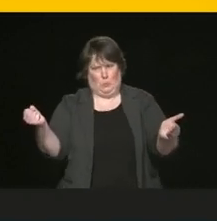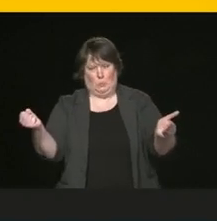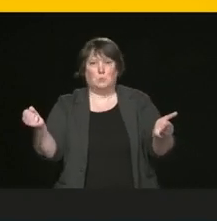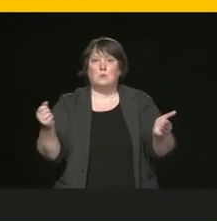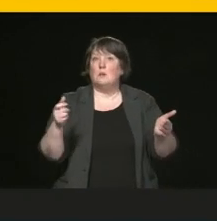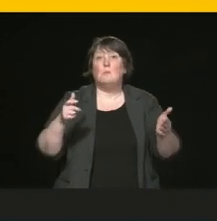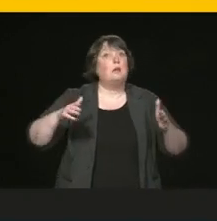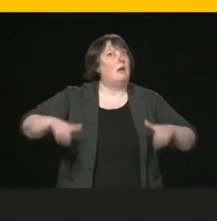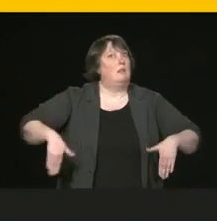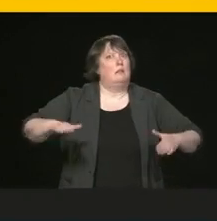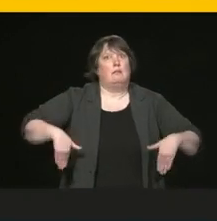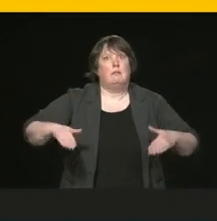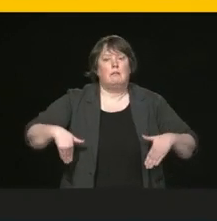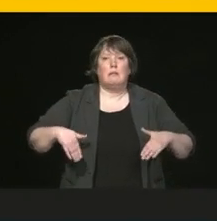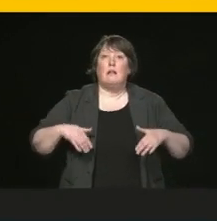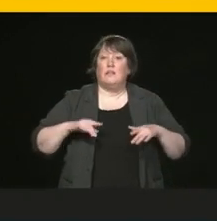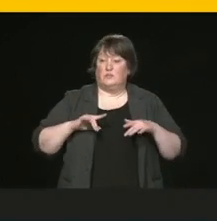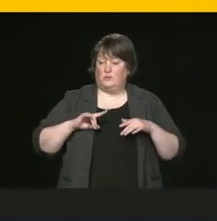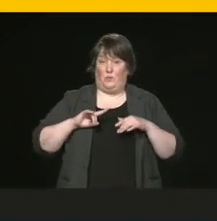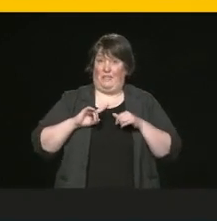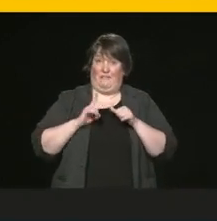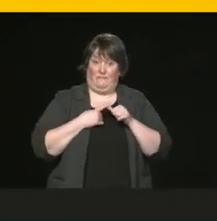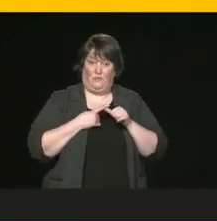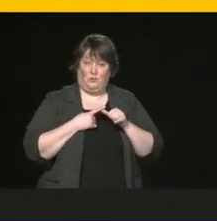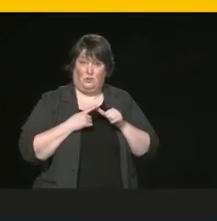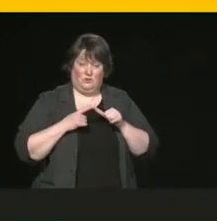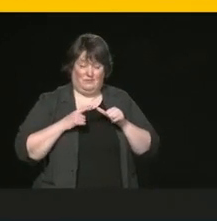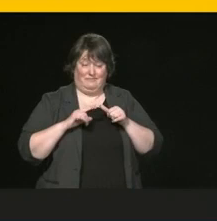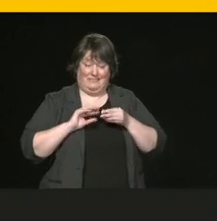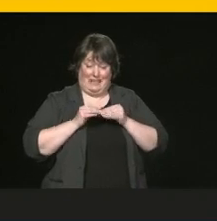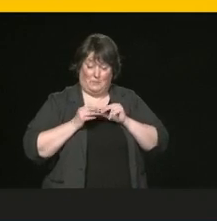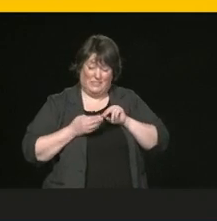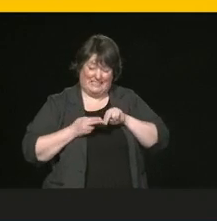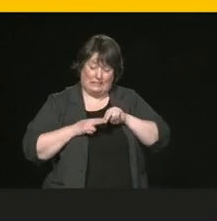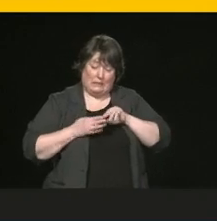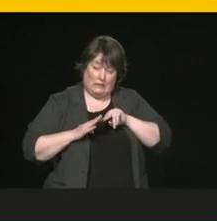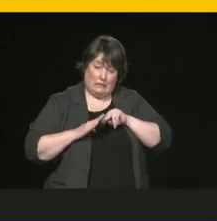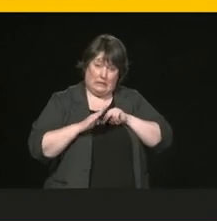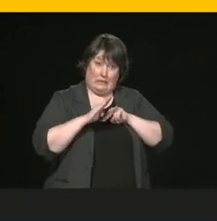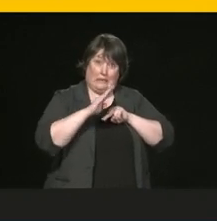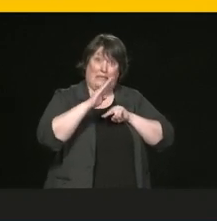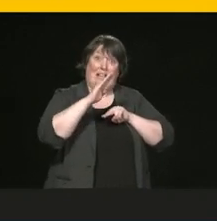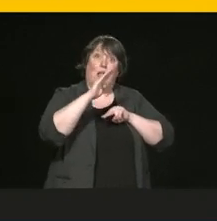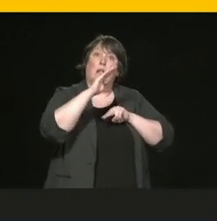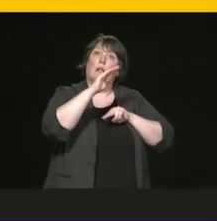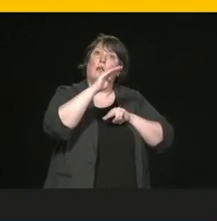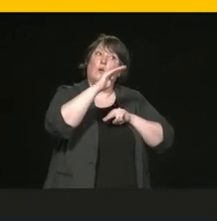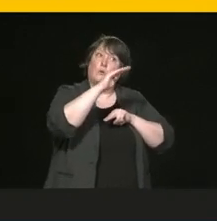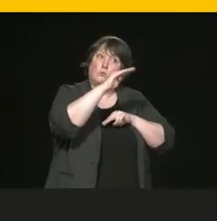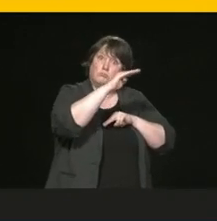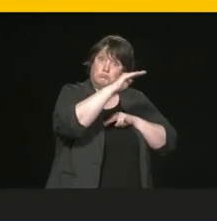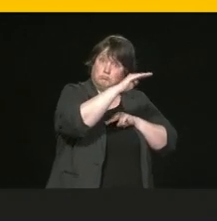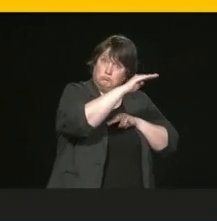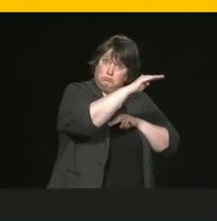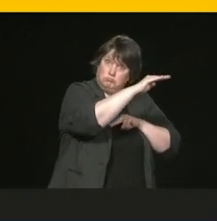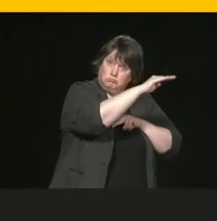RESTRICTIONS. WE ARE NOT THERE YET. WE HAVE TO BE THROUGH THIS